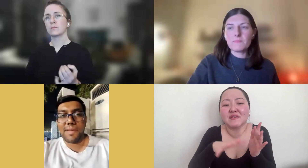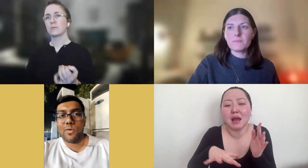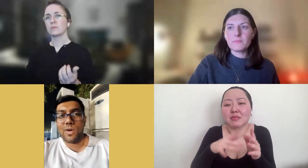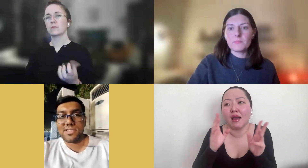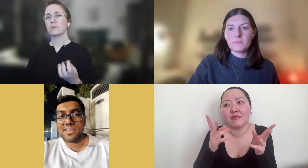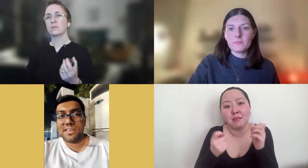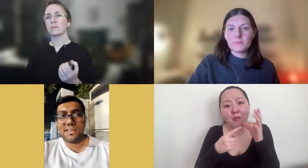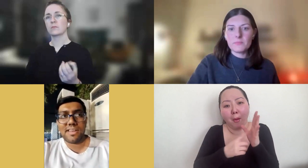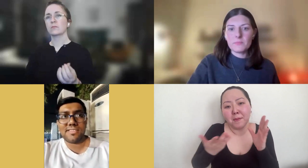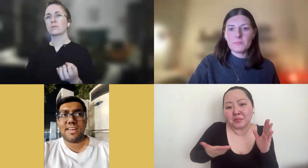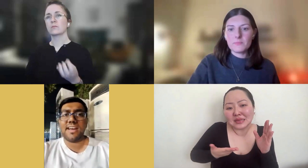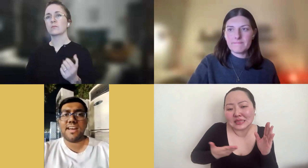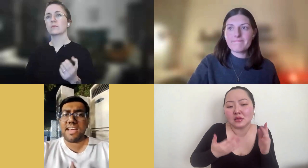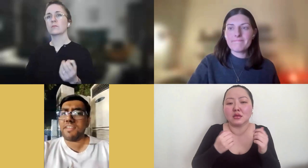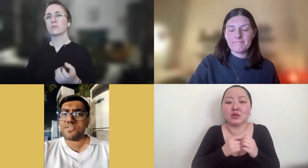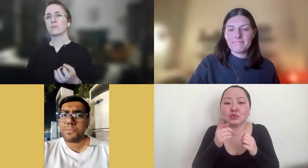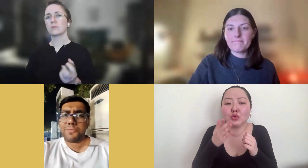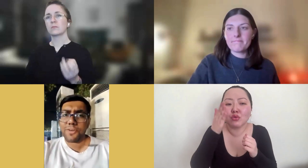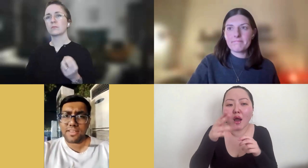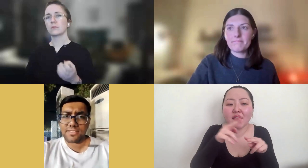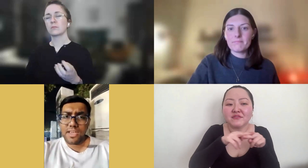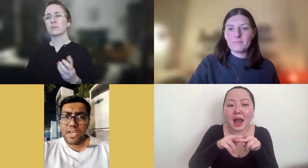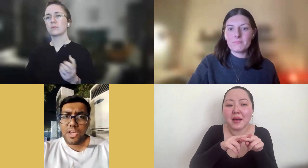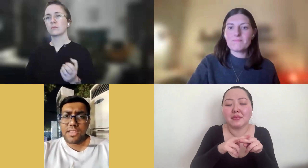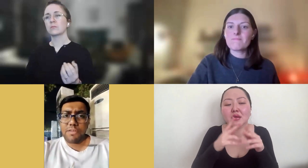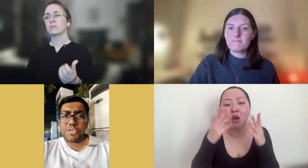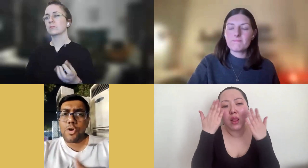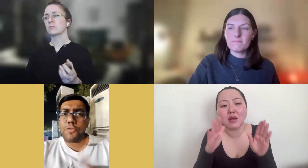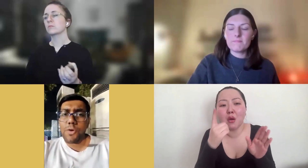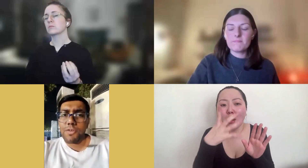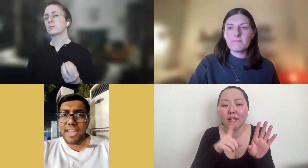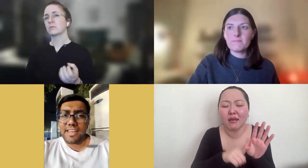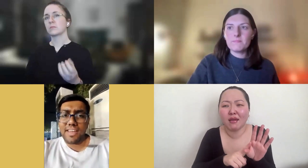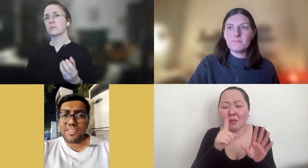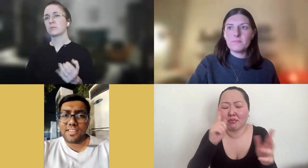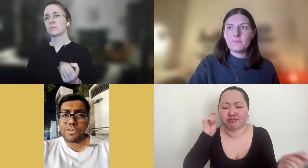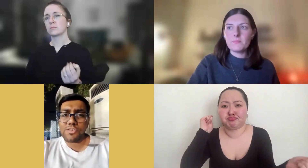trip like once a year and suddenly everything stopped for us. There was no form of recreation.